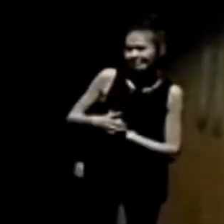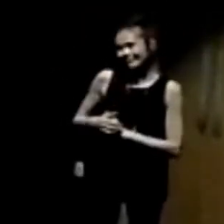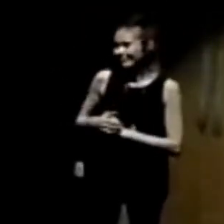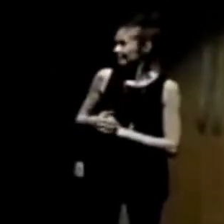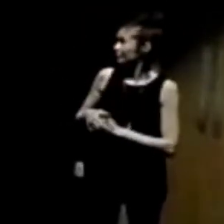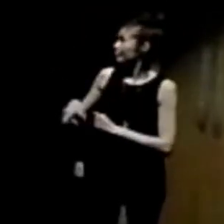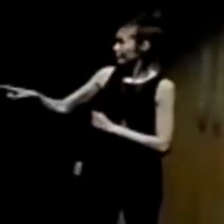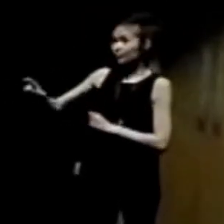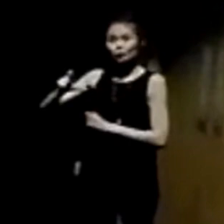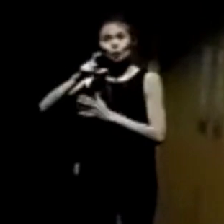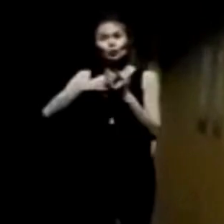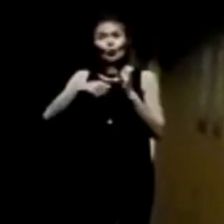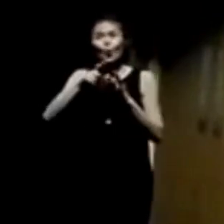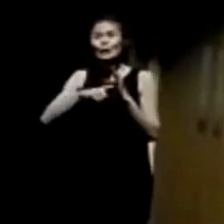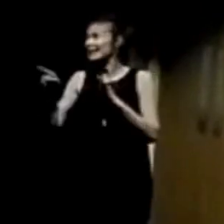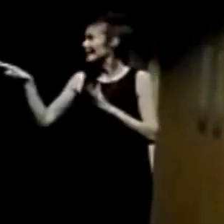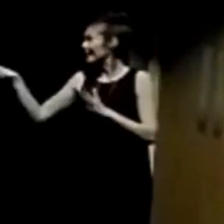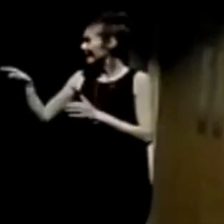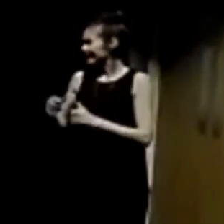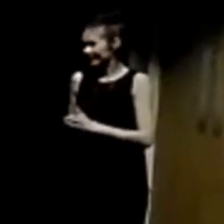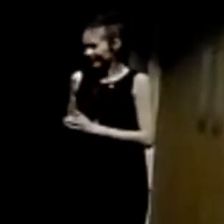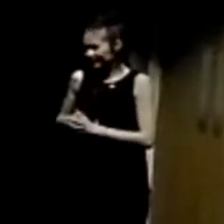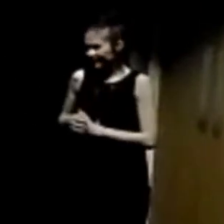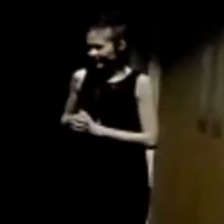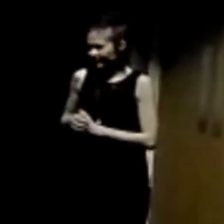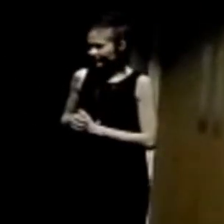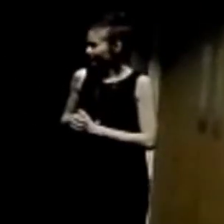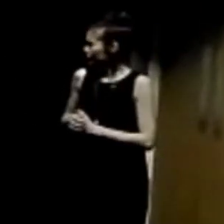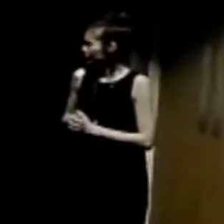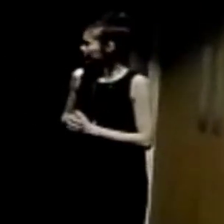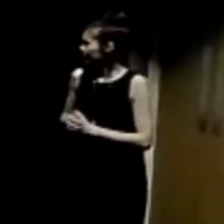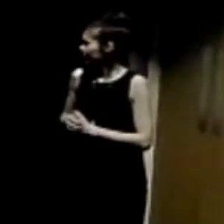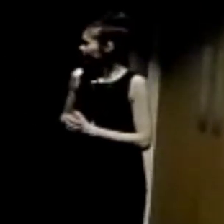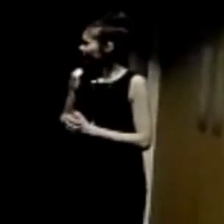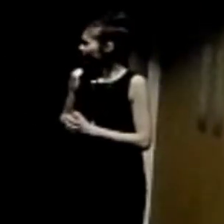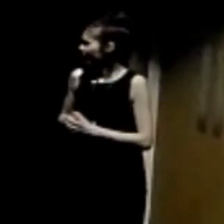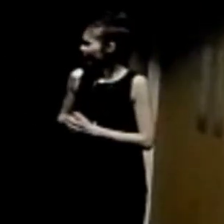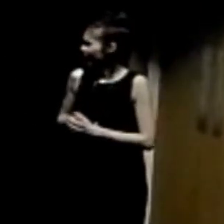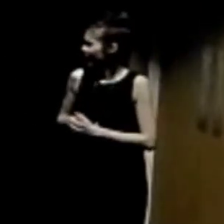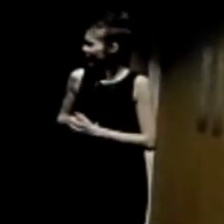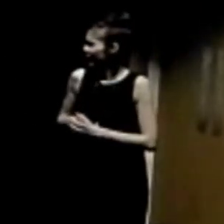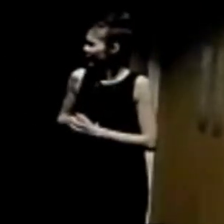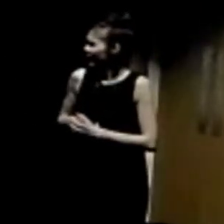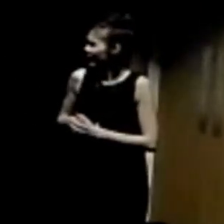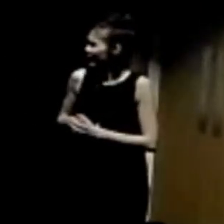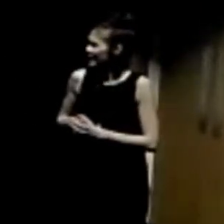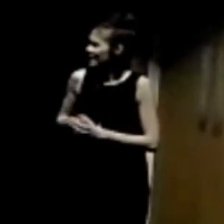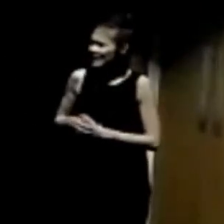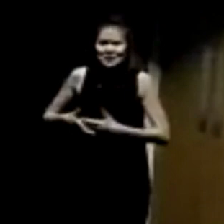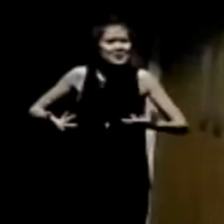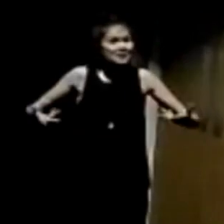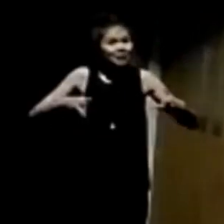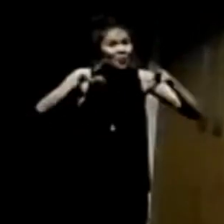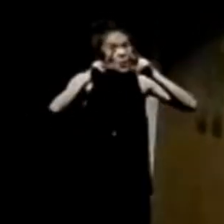And Cordelia is there saying what are we watching? What are we watching?